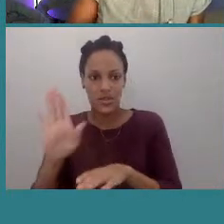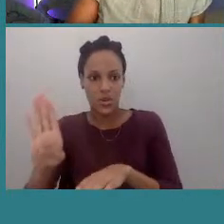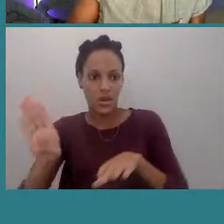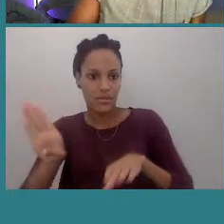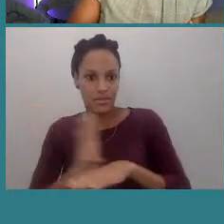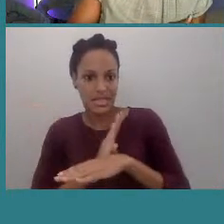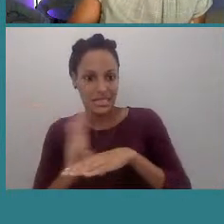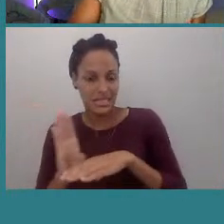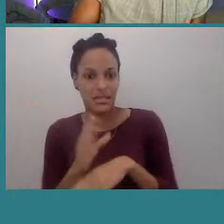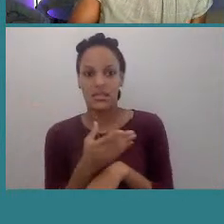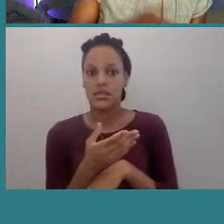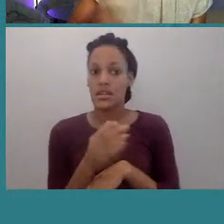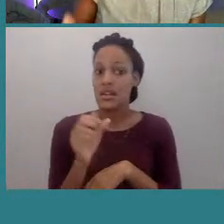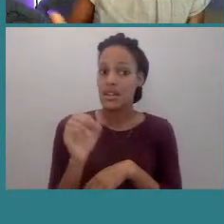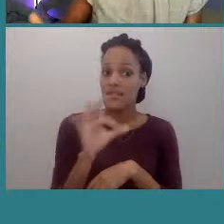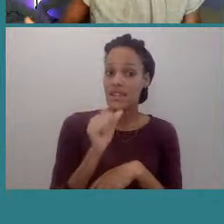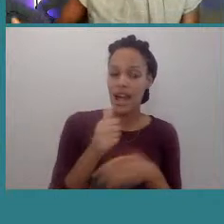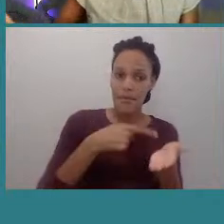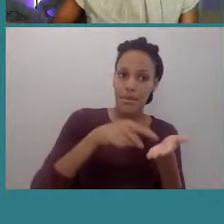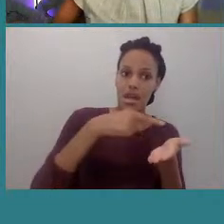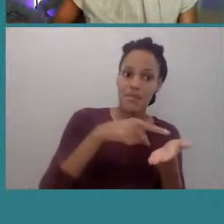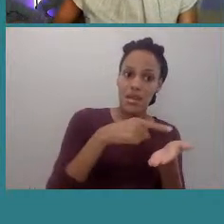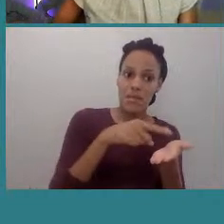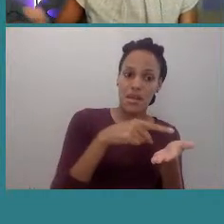money from your full-time job on the art that we want to create.